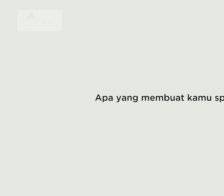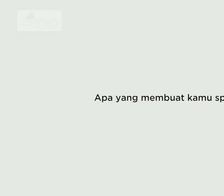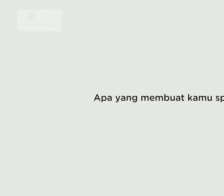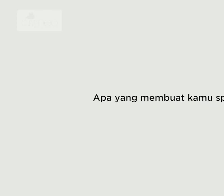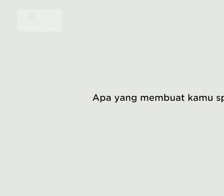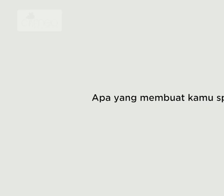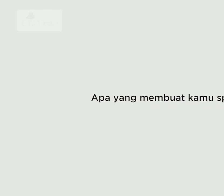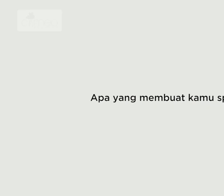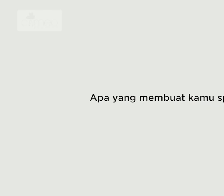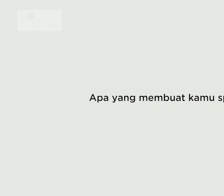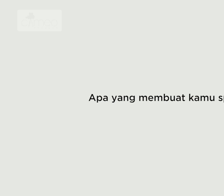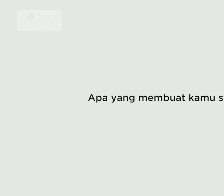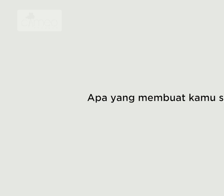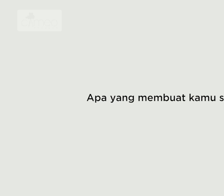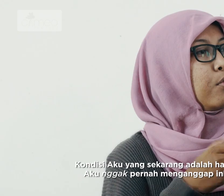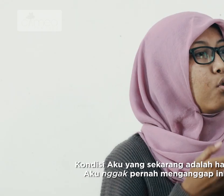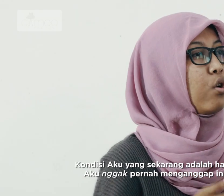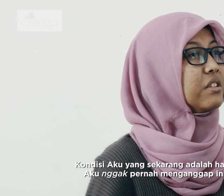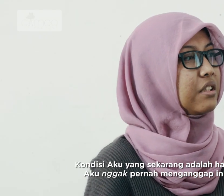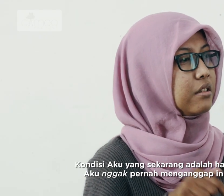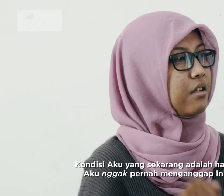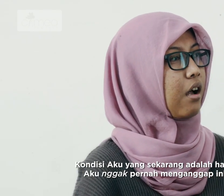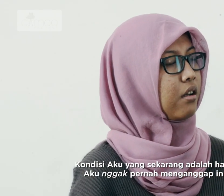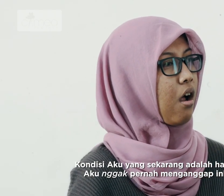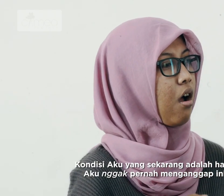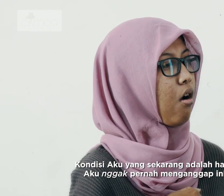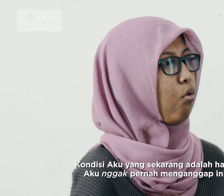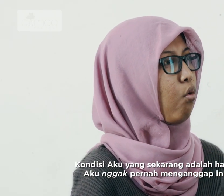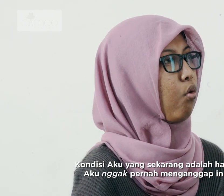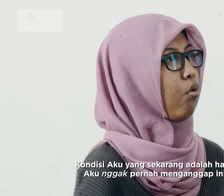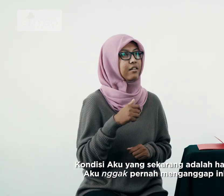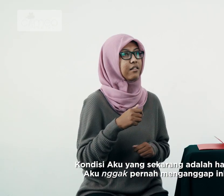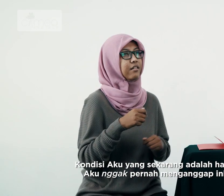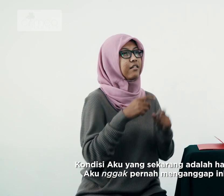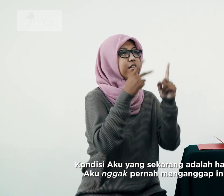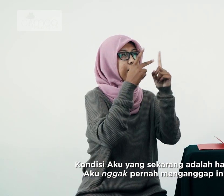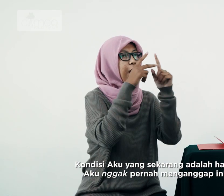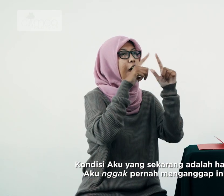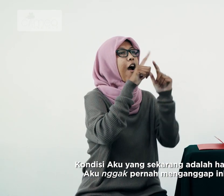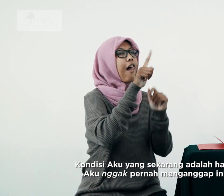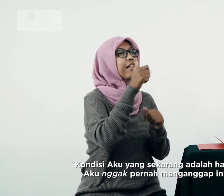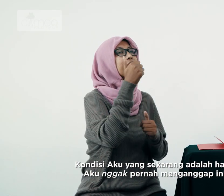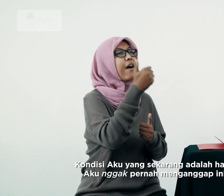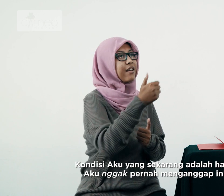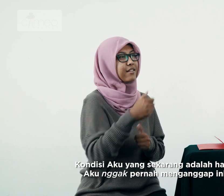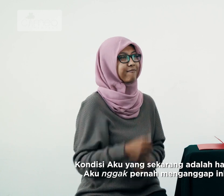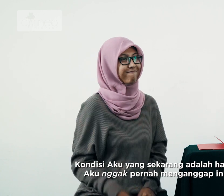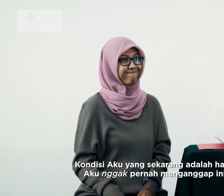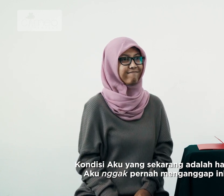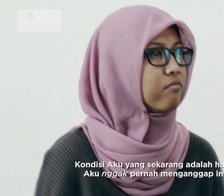(What makes you special?) My condition right now is a good thing.